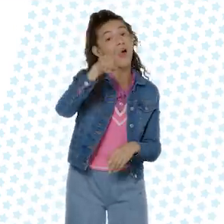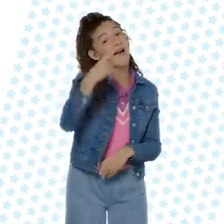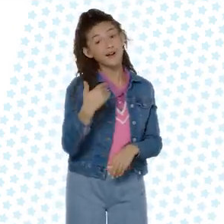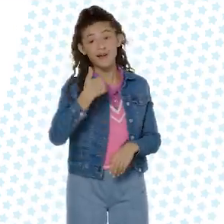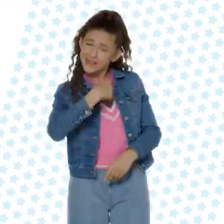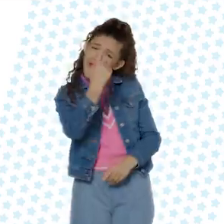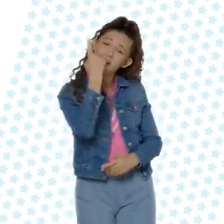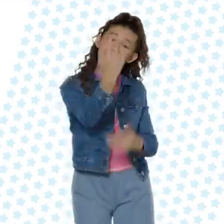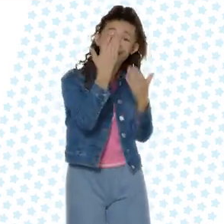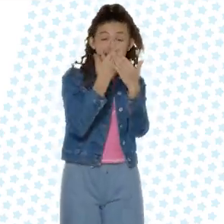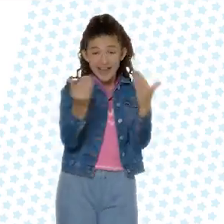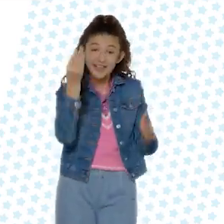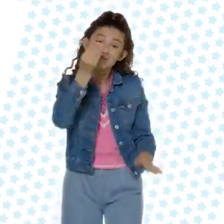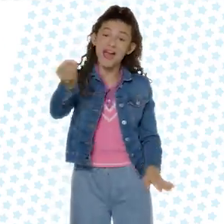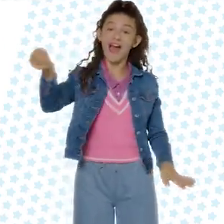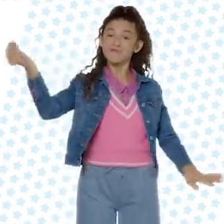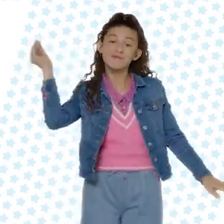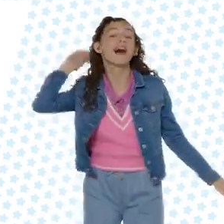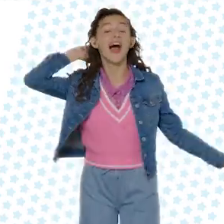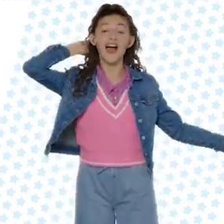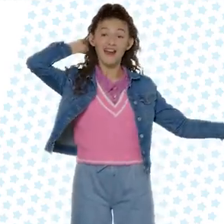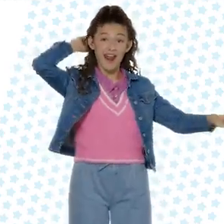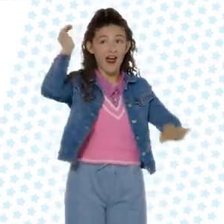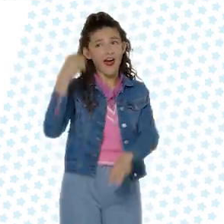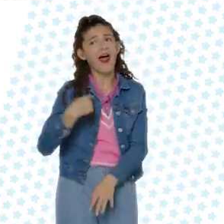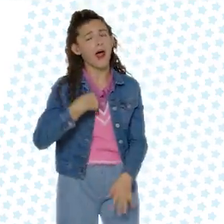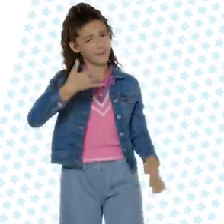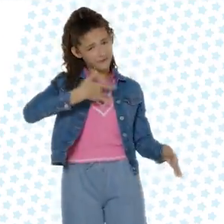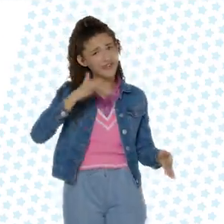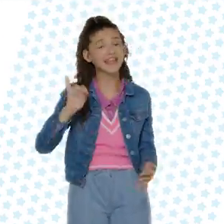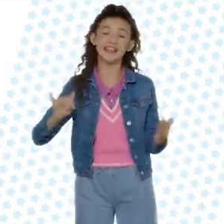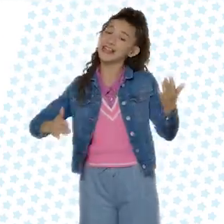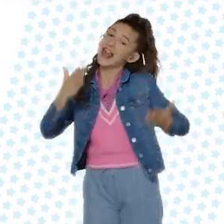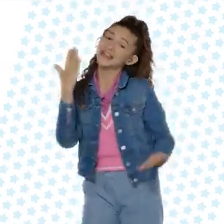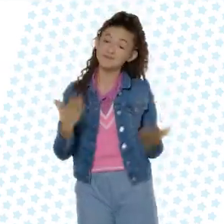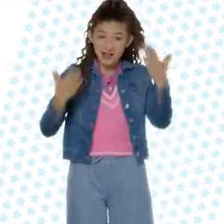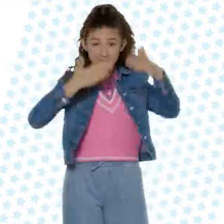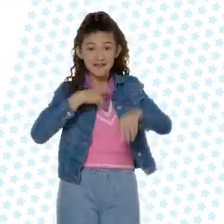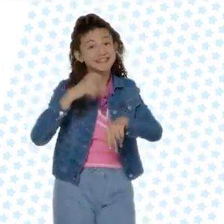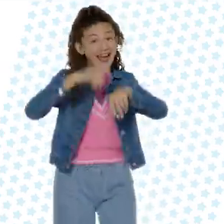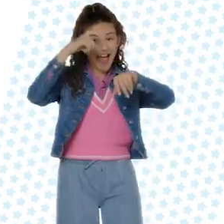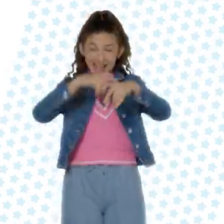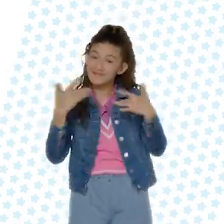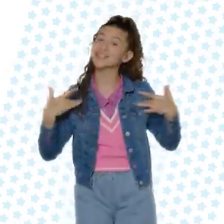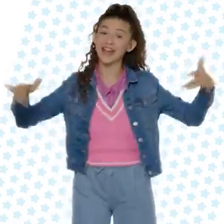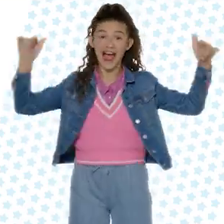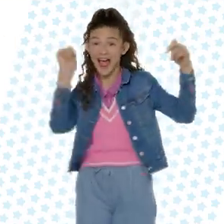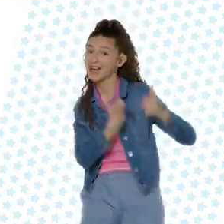I only got one thing in the back of my mind You got me stuck on the thought of you I'm feeling like this might be my time to shine